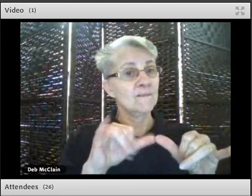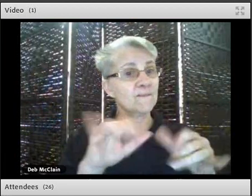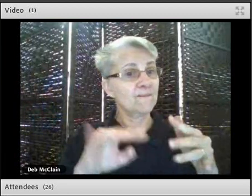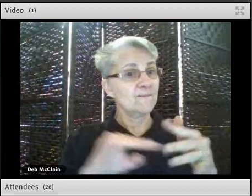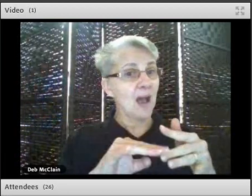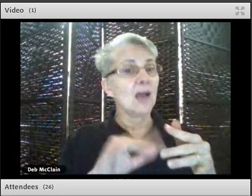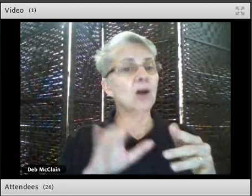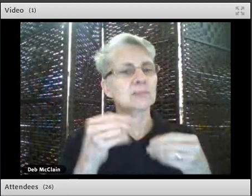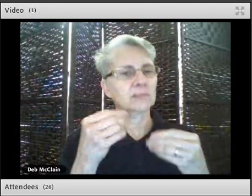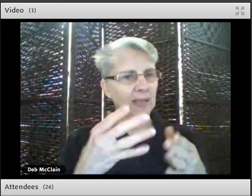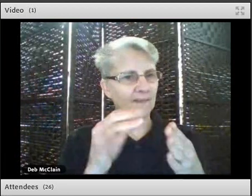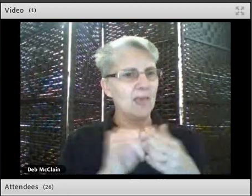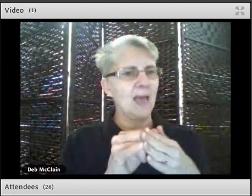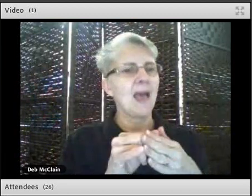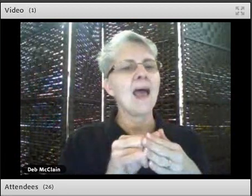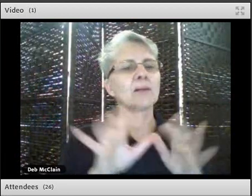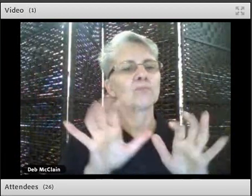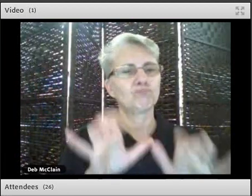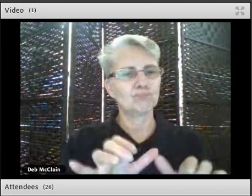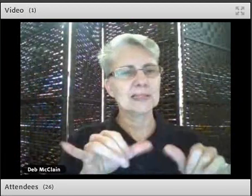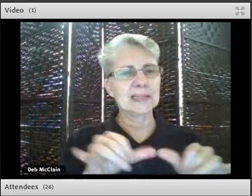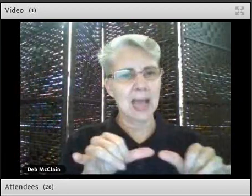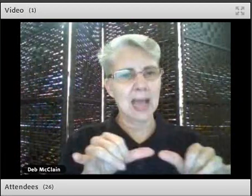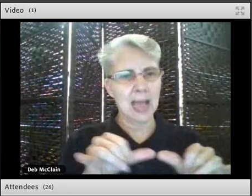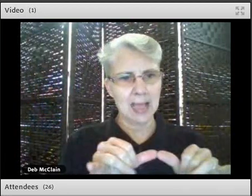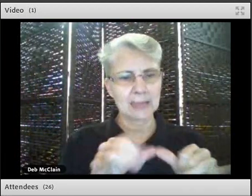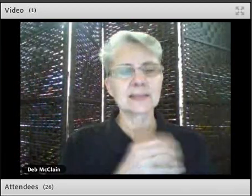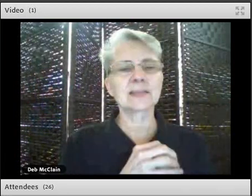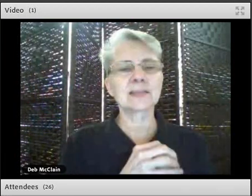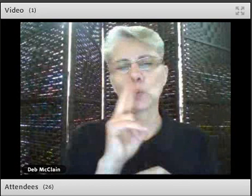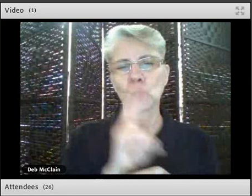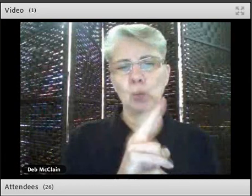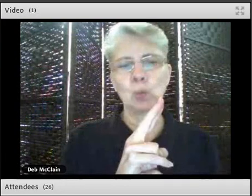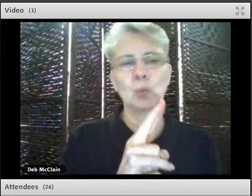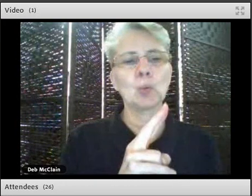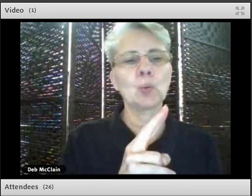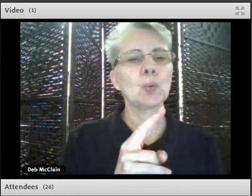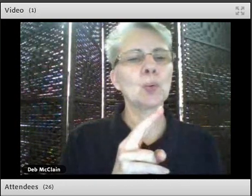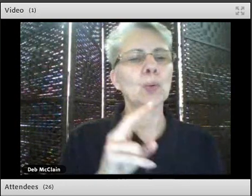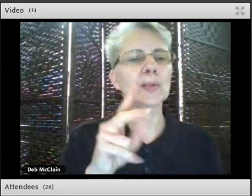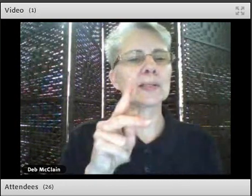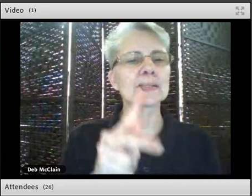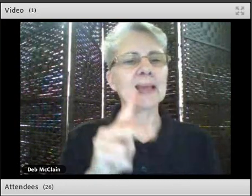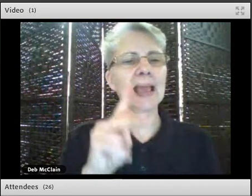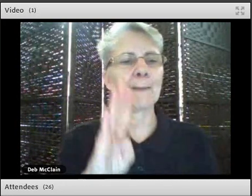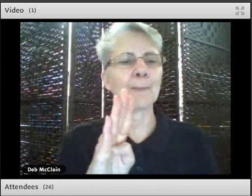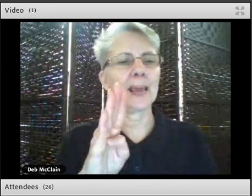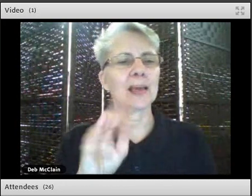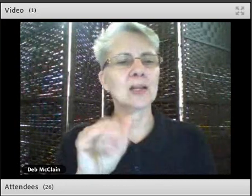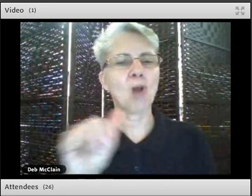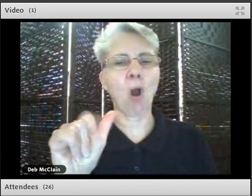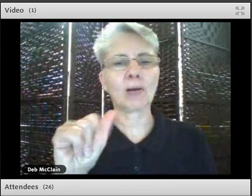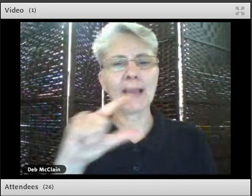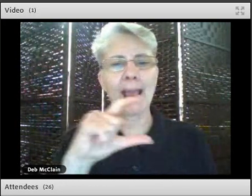or GB in all caps as appropriate. And then encoded bit rate -- if it's readily ascertainable,